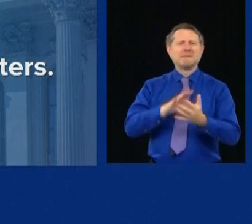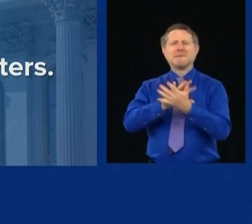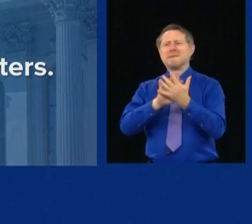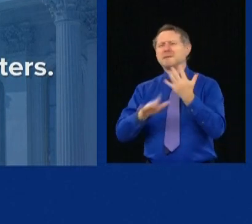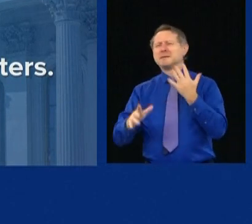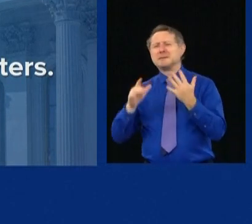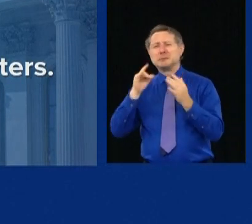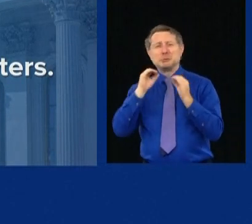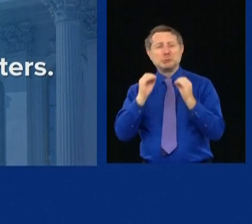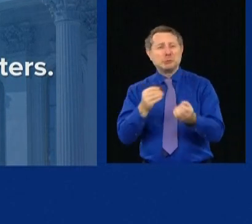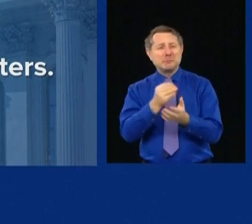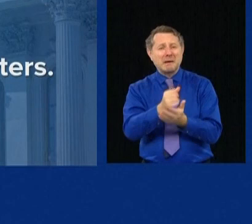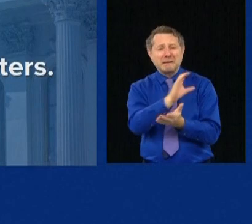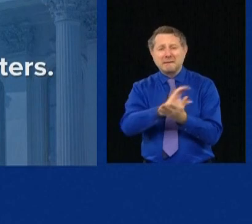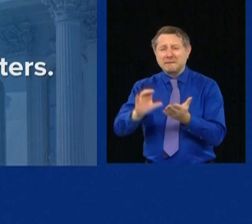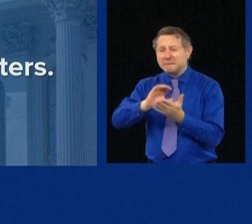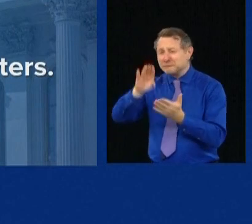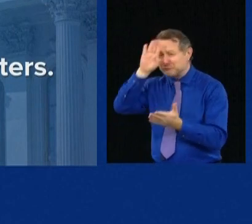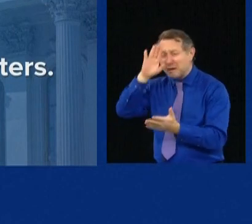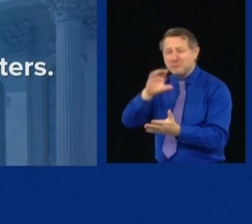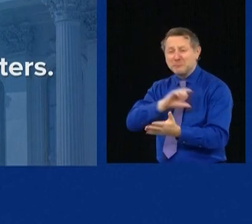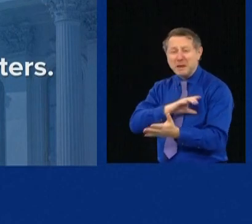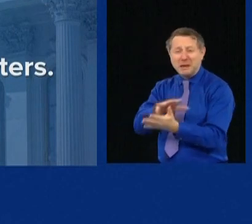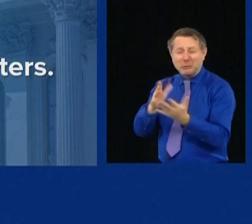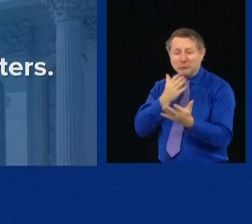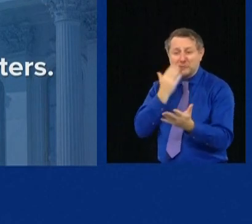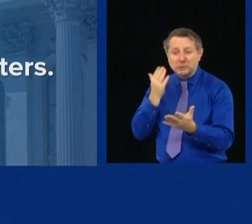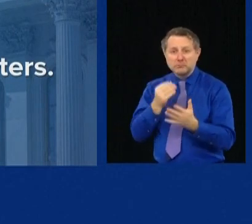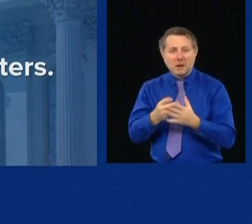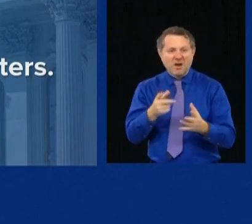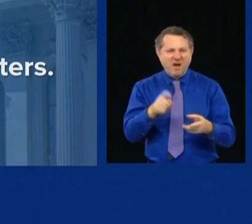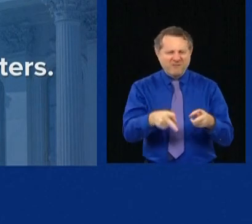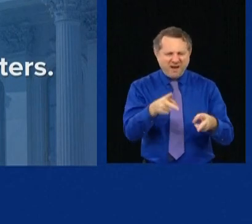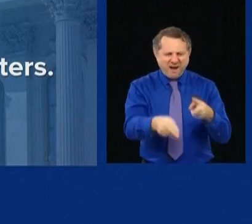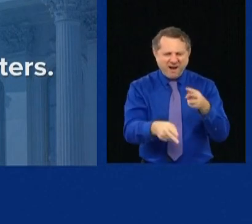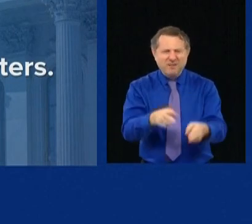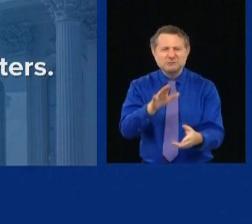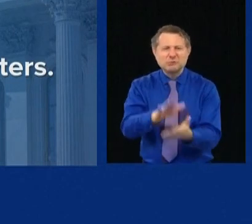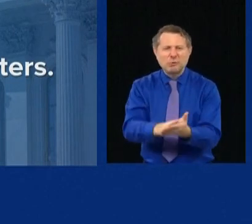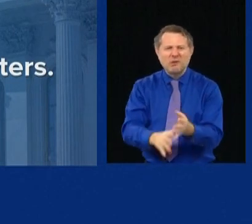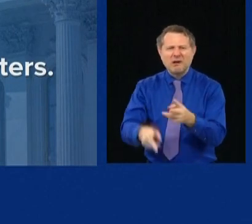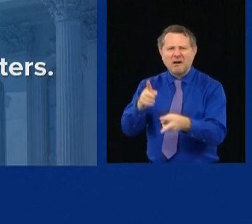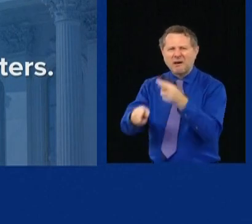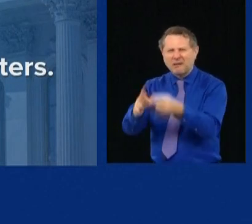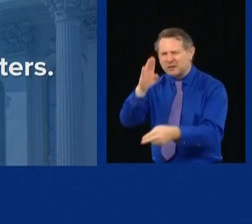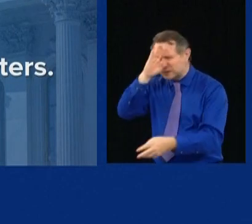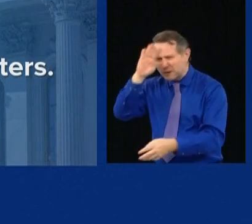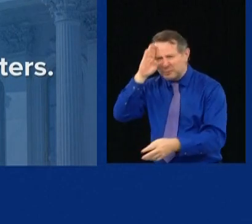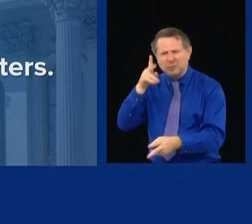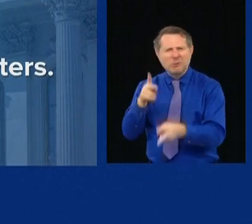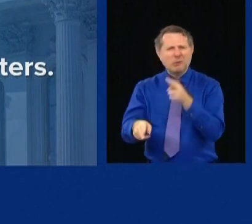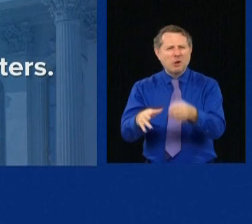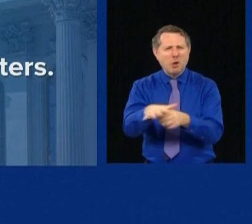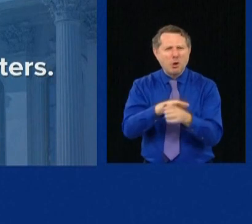IF THE STATE HAS NO BUDGET, THEN